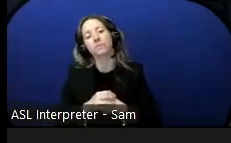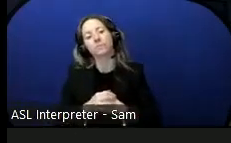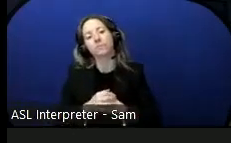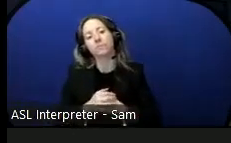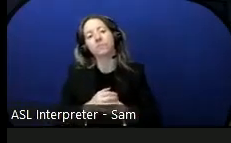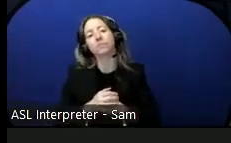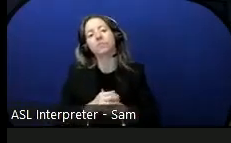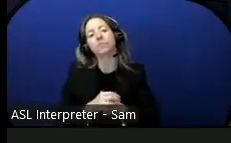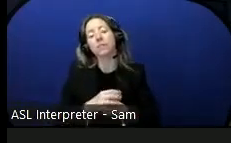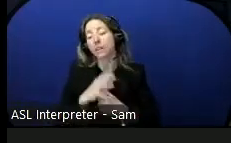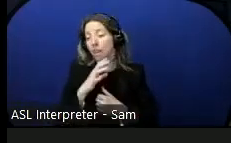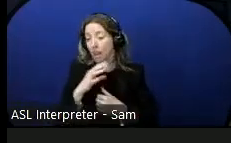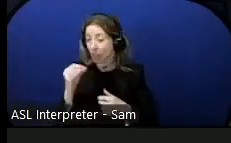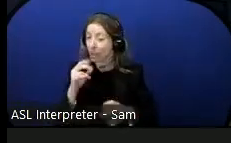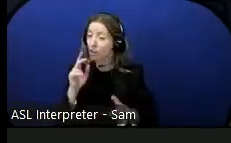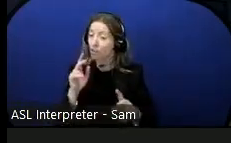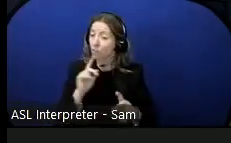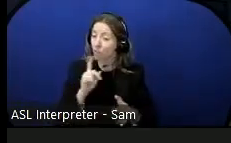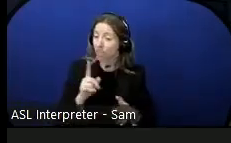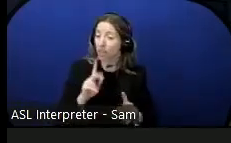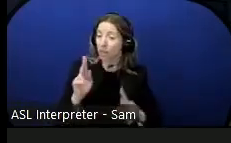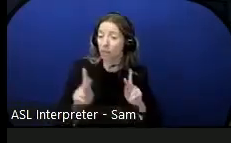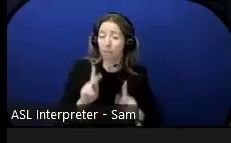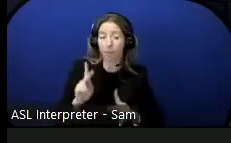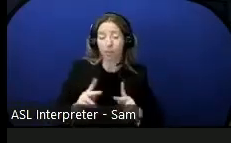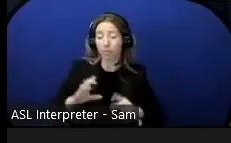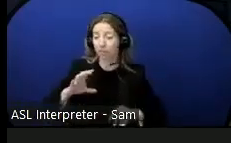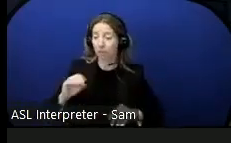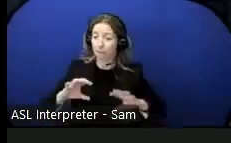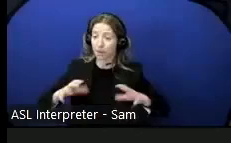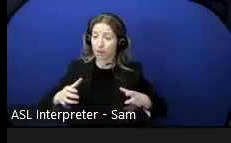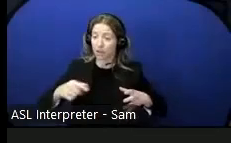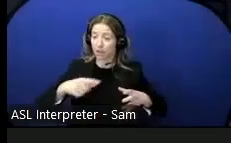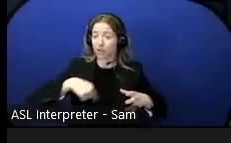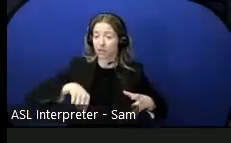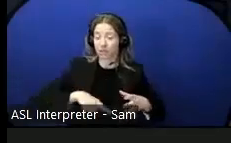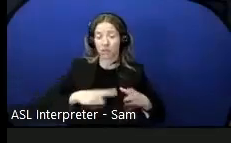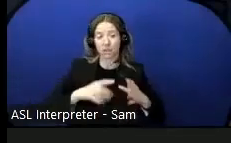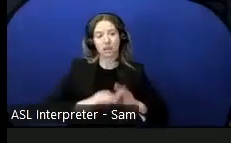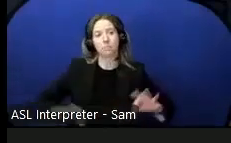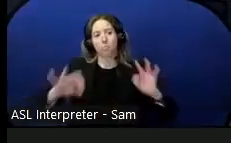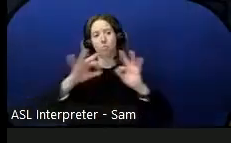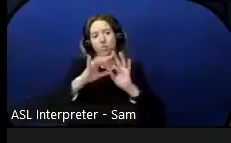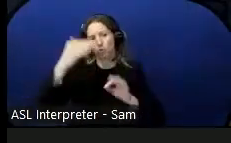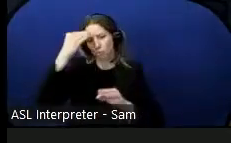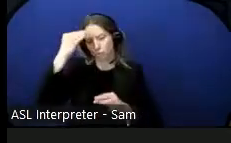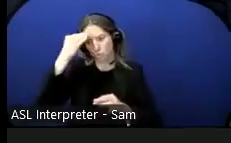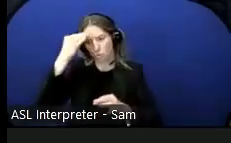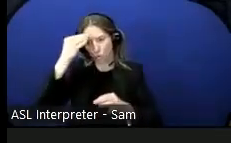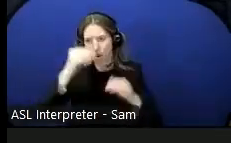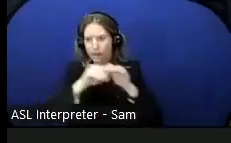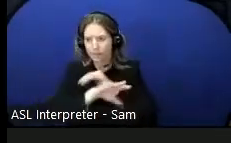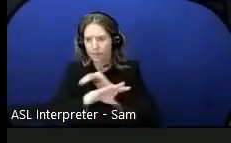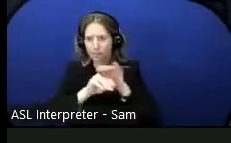but it also has implications for people in support roles. We want to know who we're reporting to, who's overseeing accessibility,